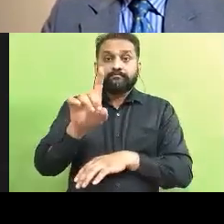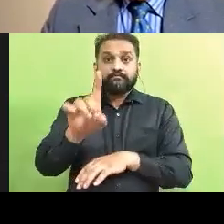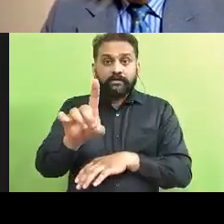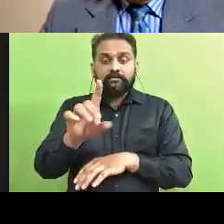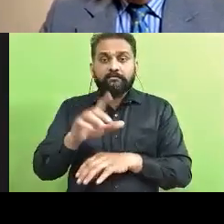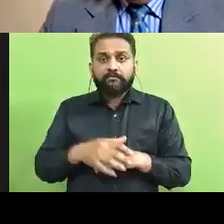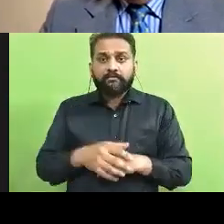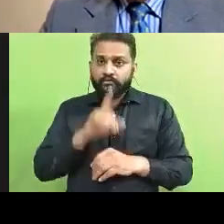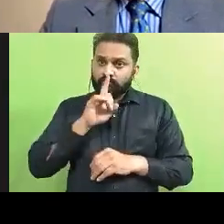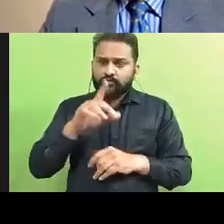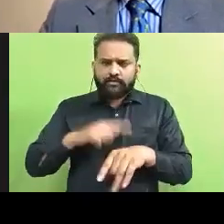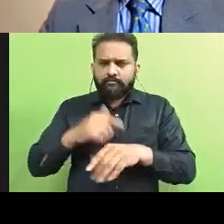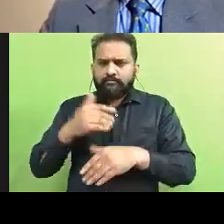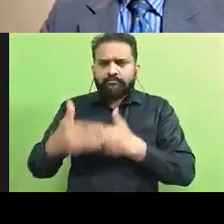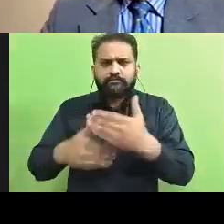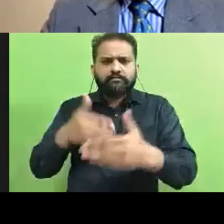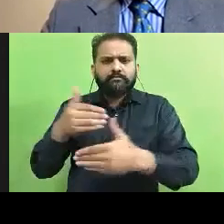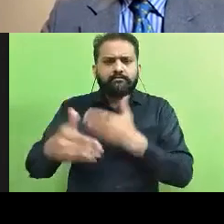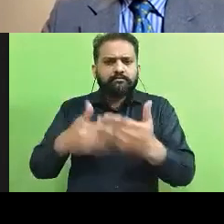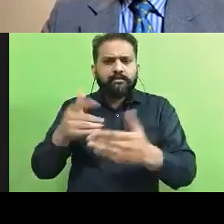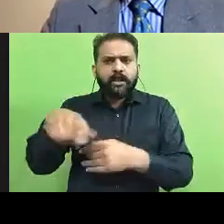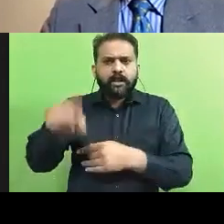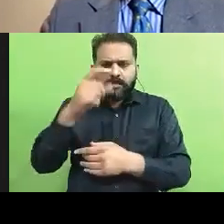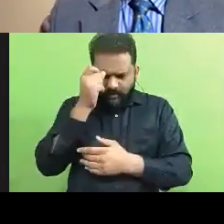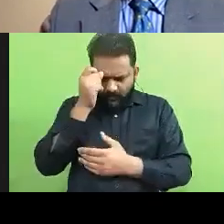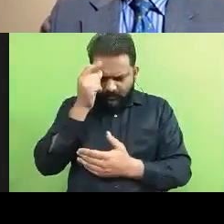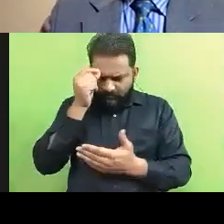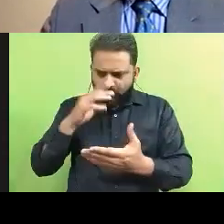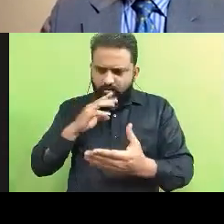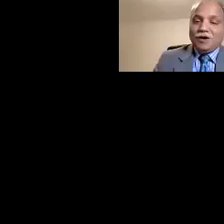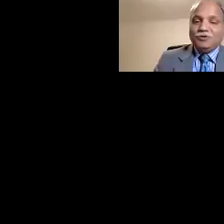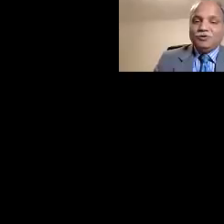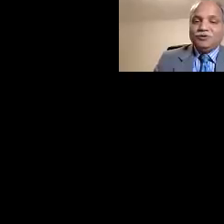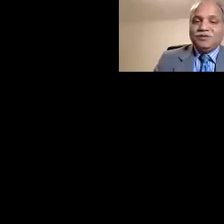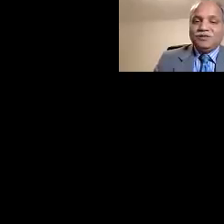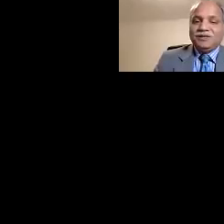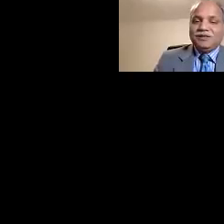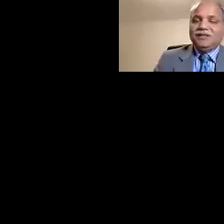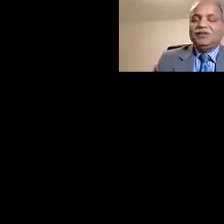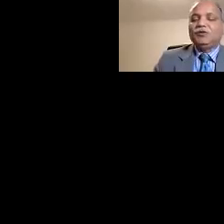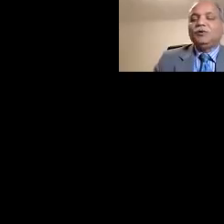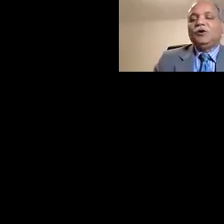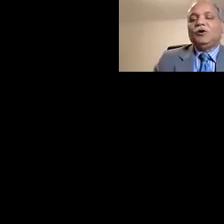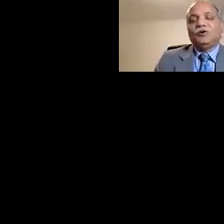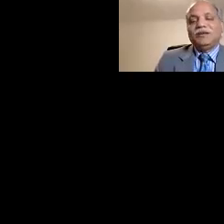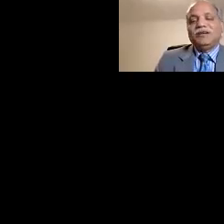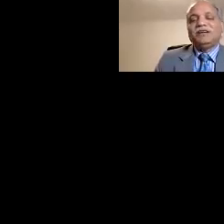some time when you will understand the facts when you know how to use it then you will automatically